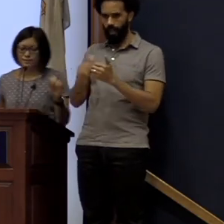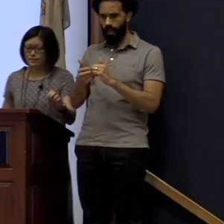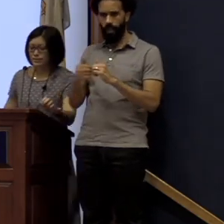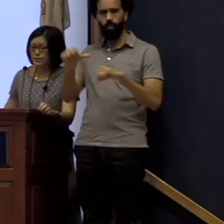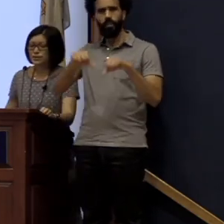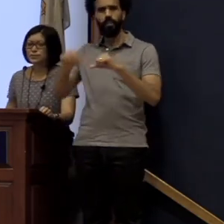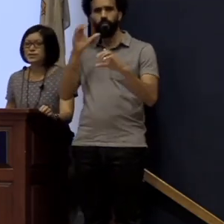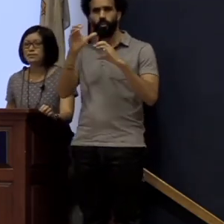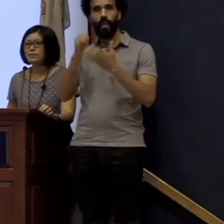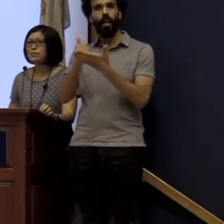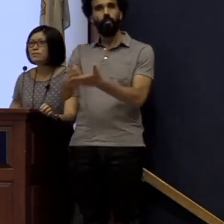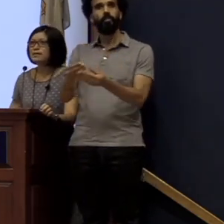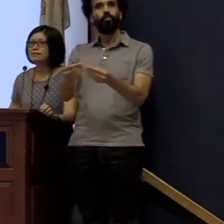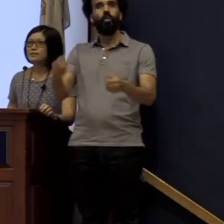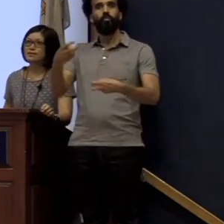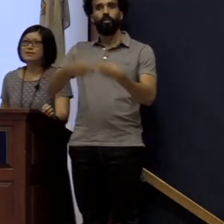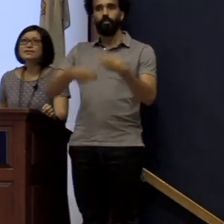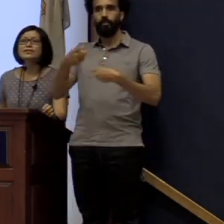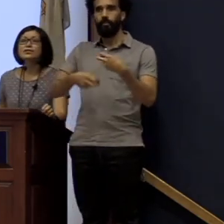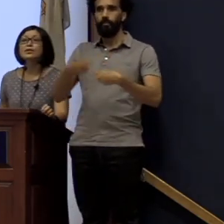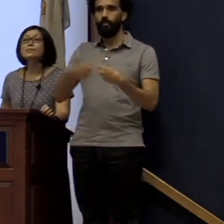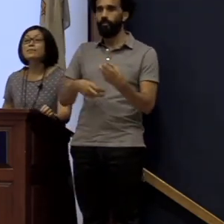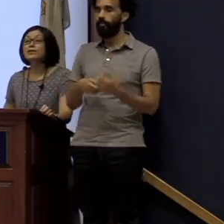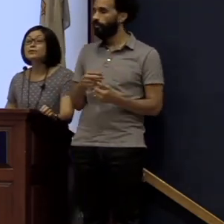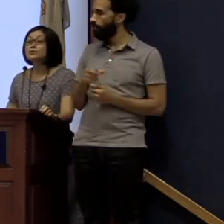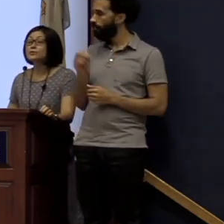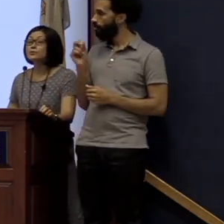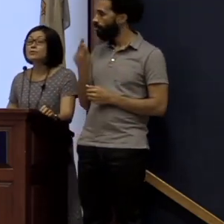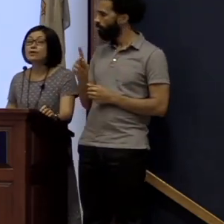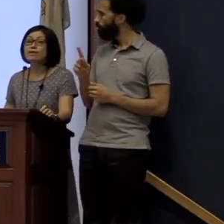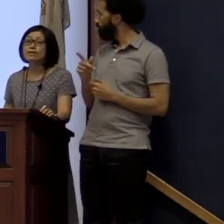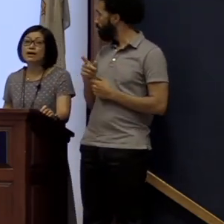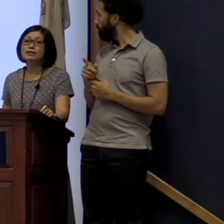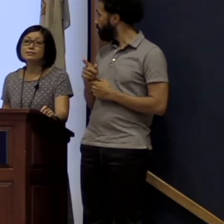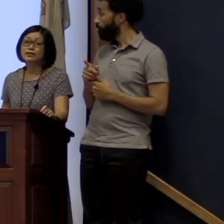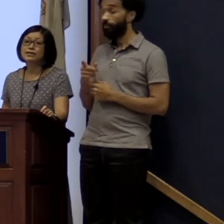Ok, so this might be obliquely relevant so we we do we work very hard to bring in